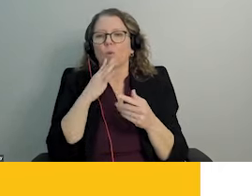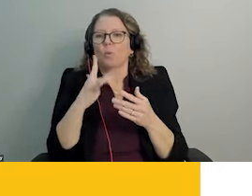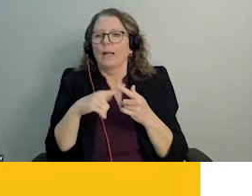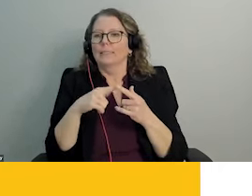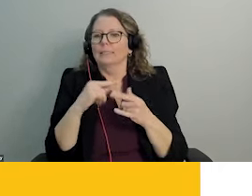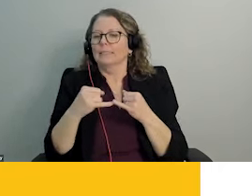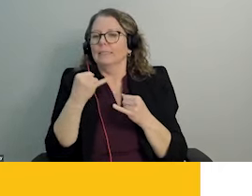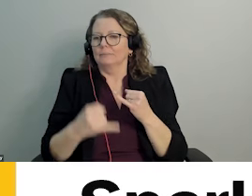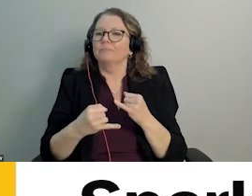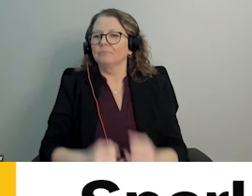as we can at the end.